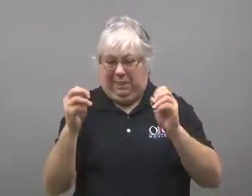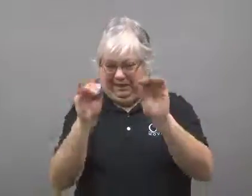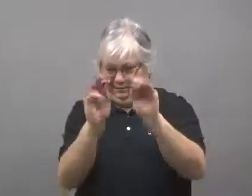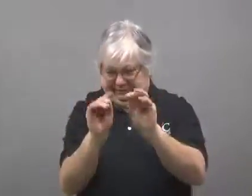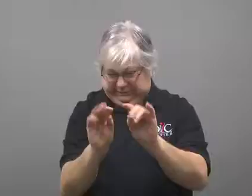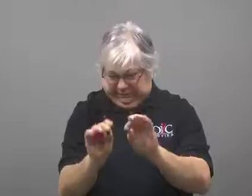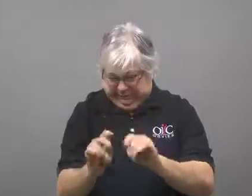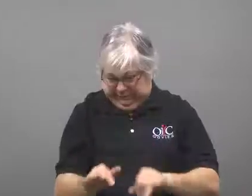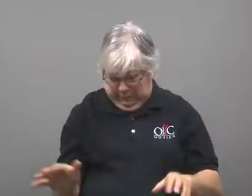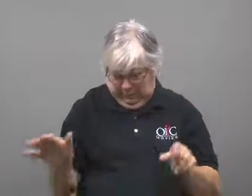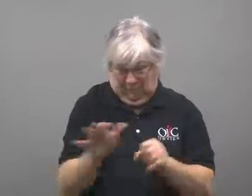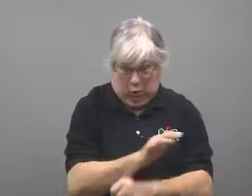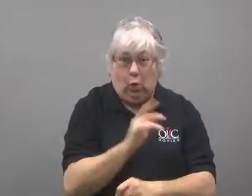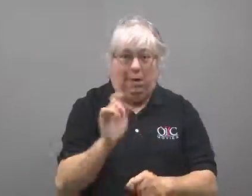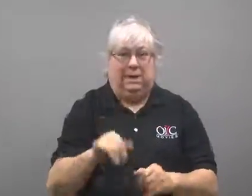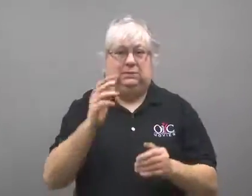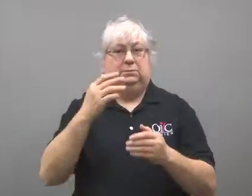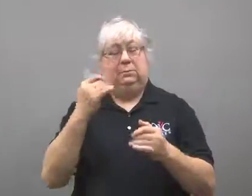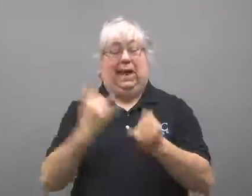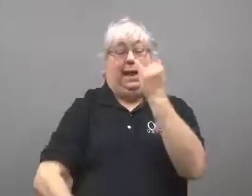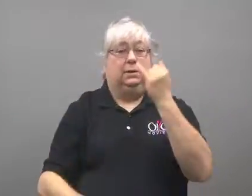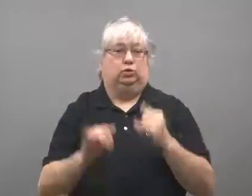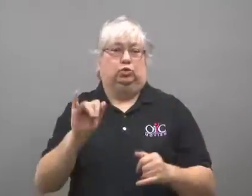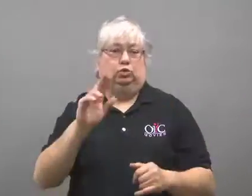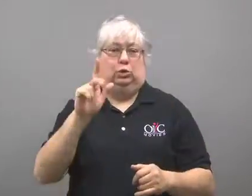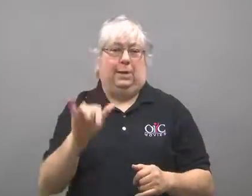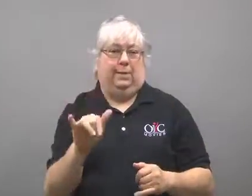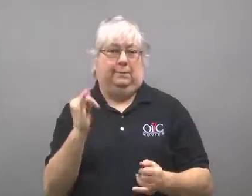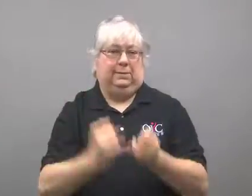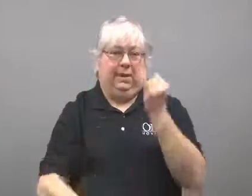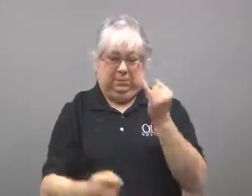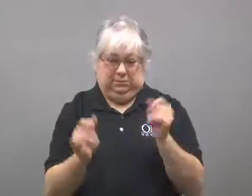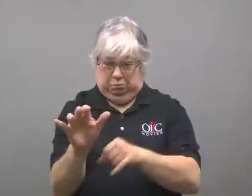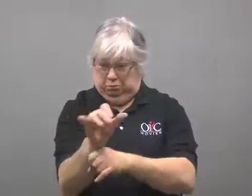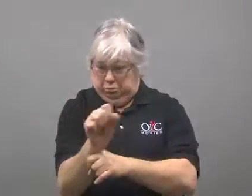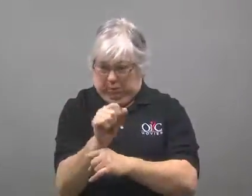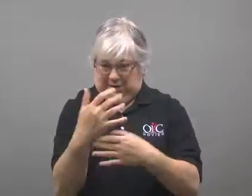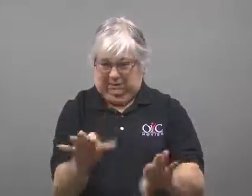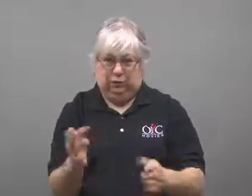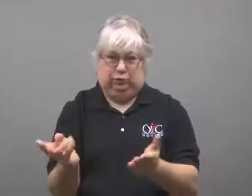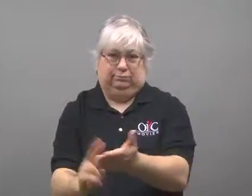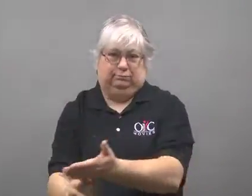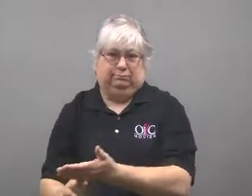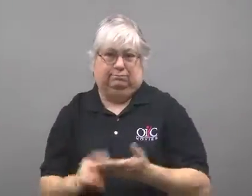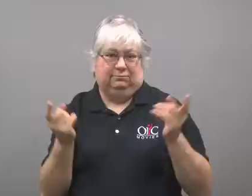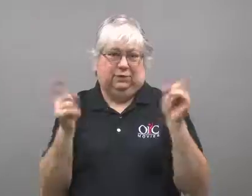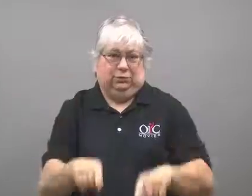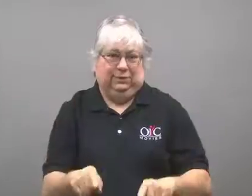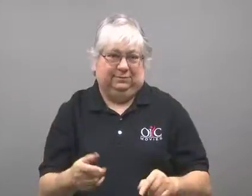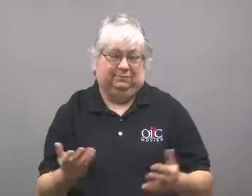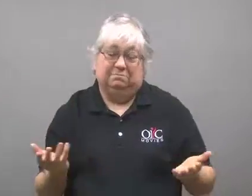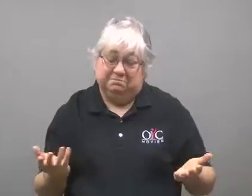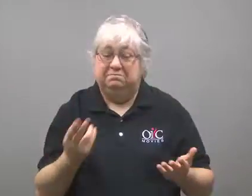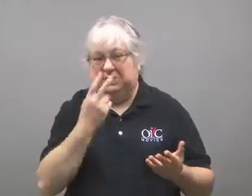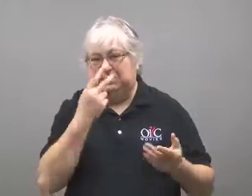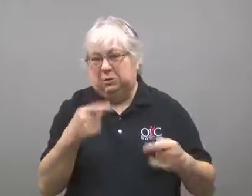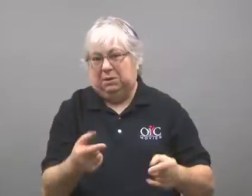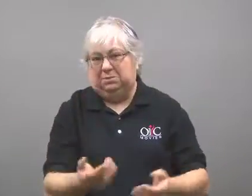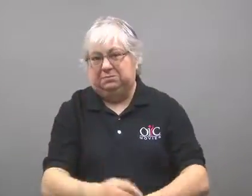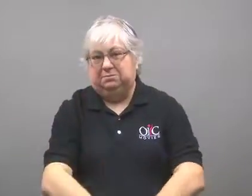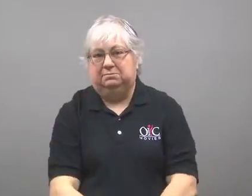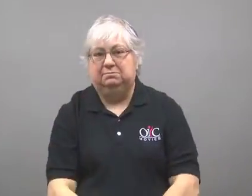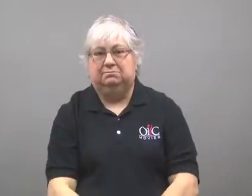The agreement has to be complete and signed by July. We'll see how it goes.